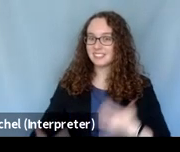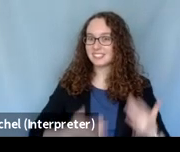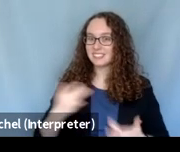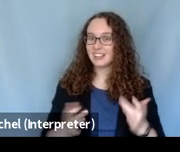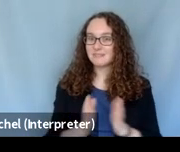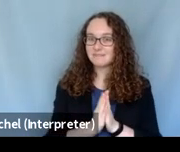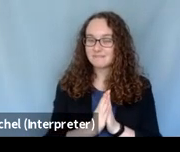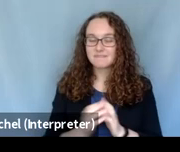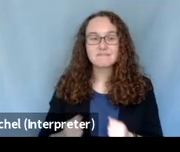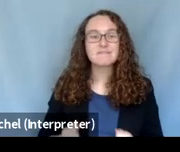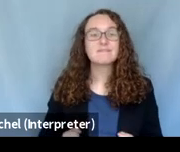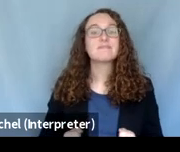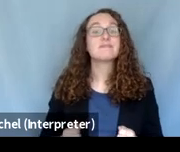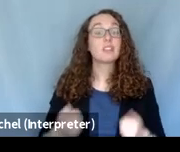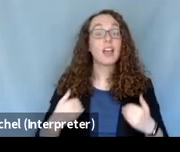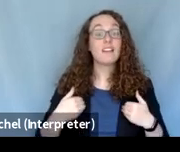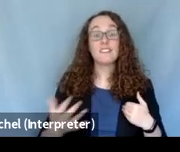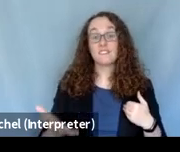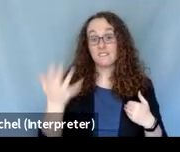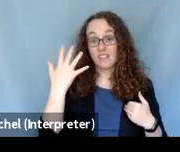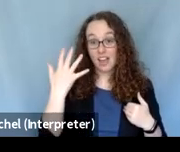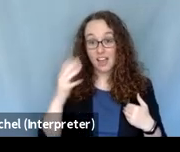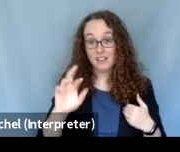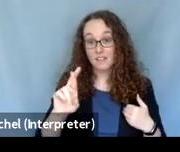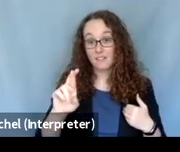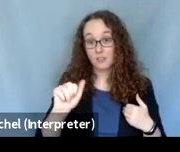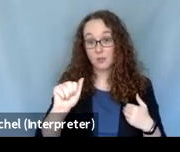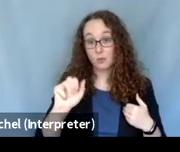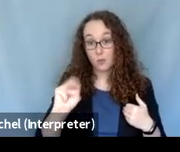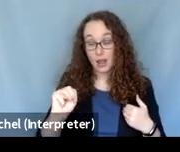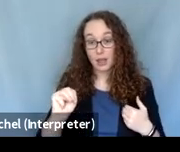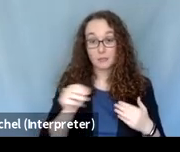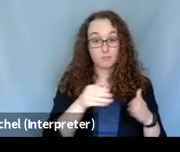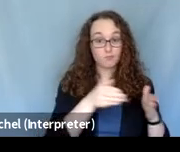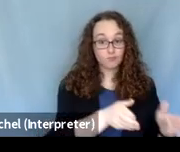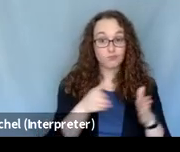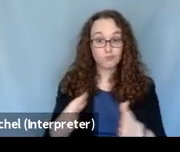five Ram Pathways and one of them is the Arts, Communication and Language